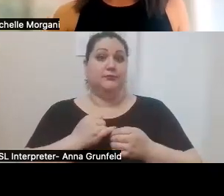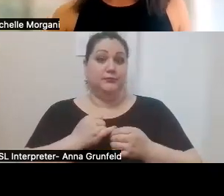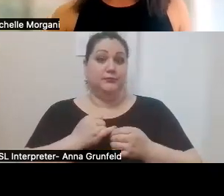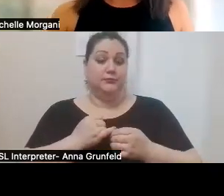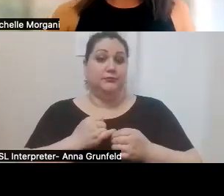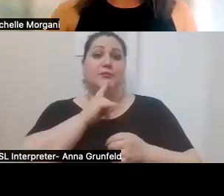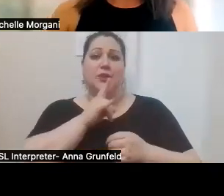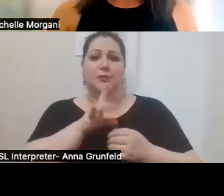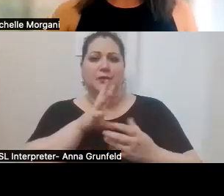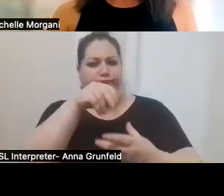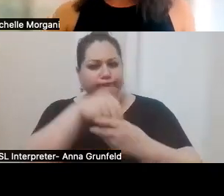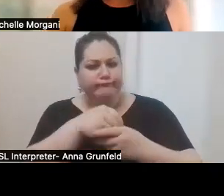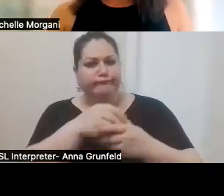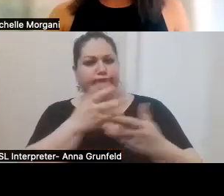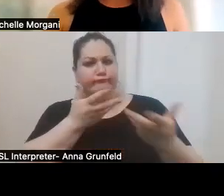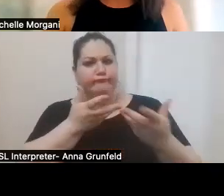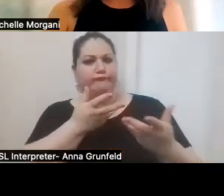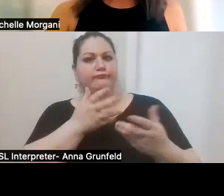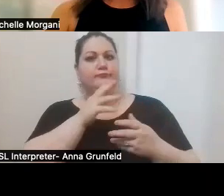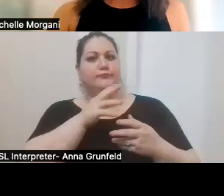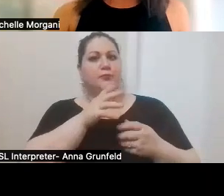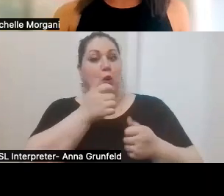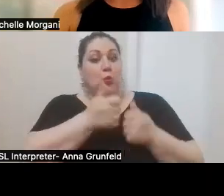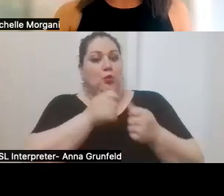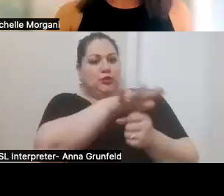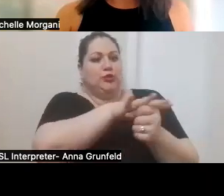So, we recognize that many professional programs can look very different.